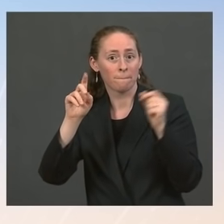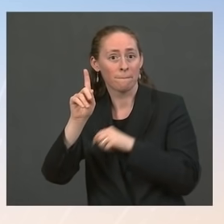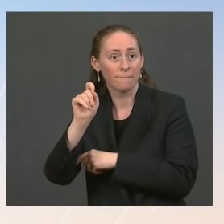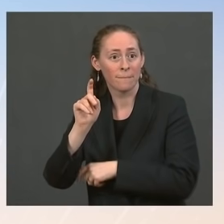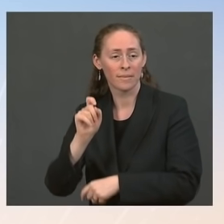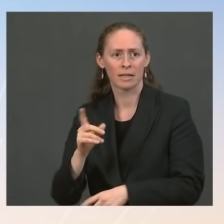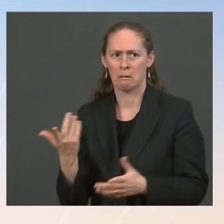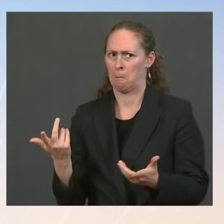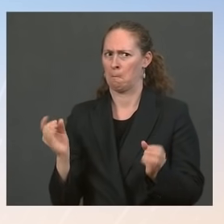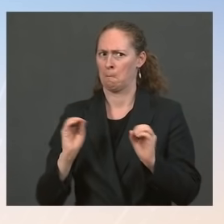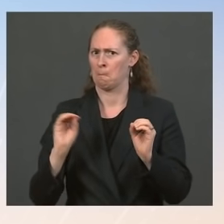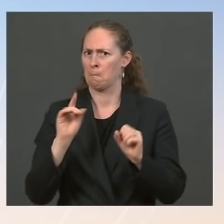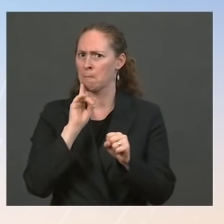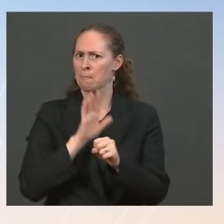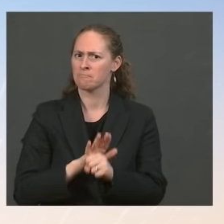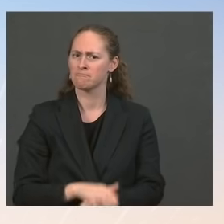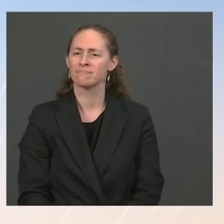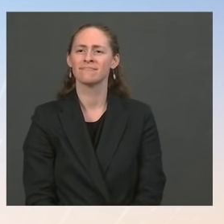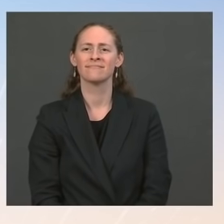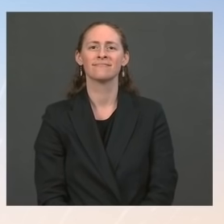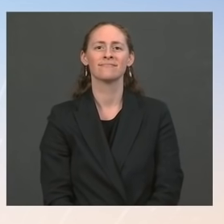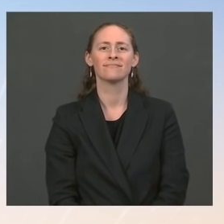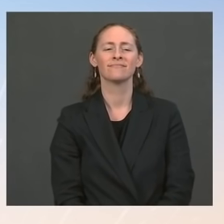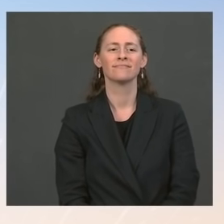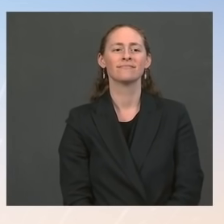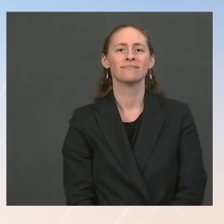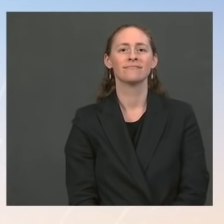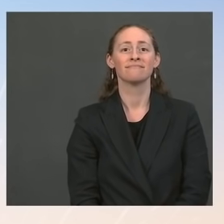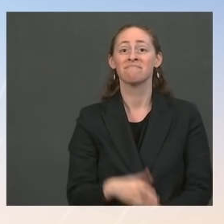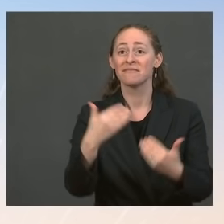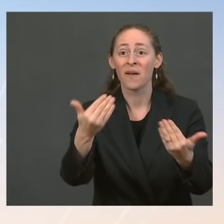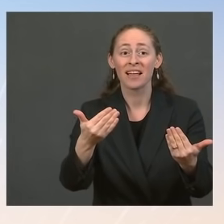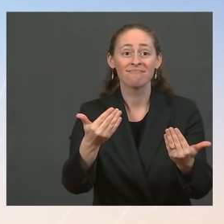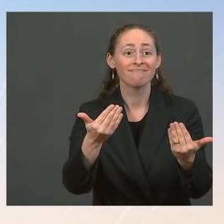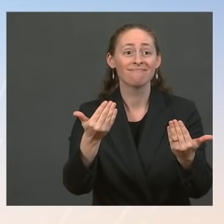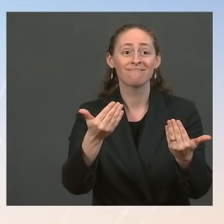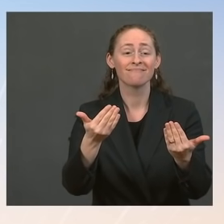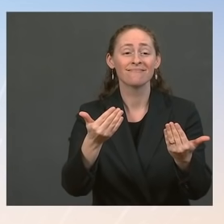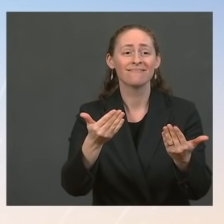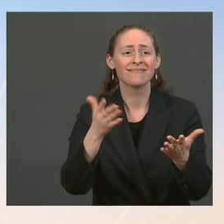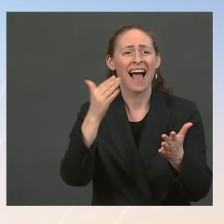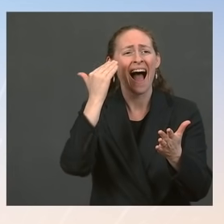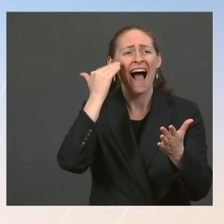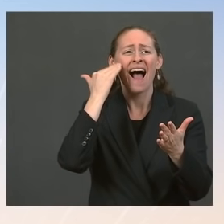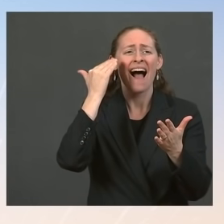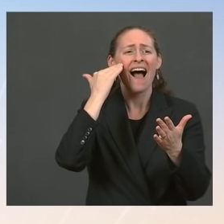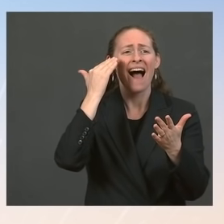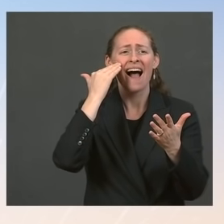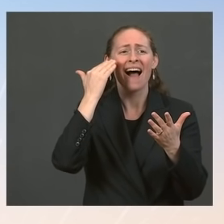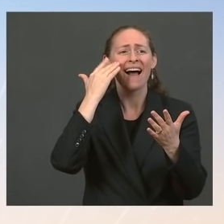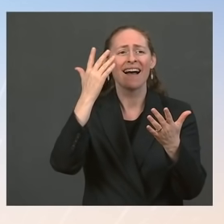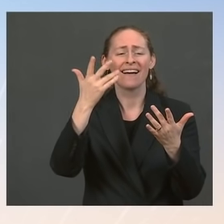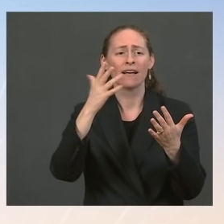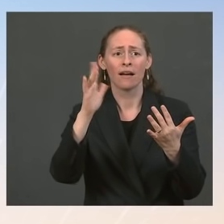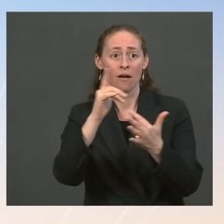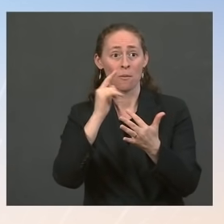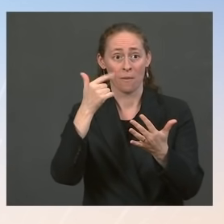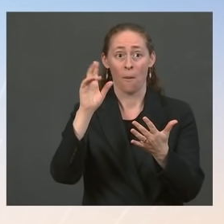The Press: (Cross-talk.) >> Ms. Psaki: Go ahead. The Press: Two questions, Jen. Ms. Psaki: Go ahead. The Press: First I -- >> Ms. Psaki: I lots of people have different sources. I have nothing yet on the trip. As soon as we have it, I promise we'll share it with all of you.